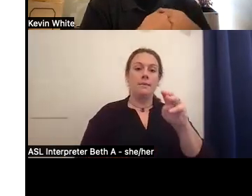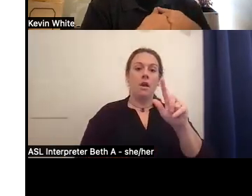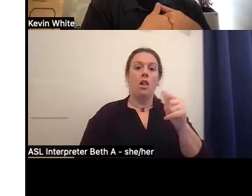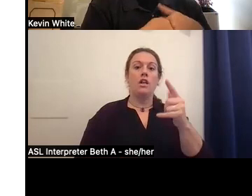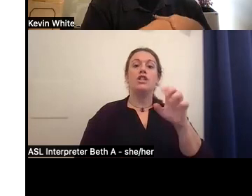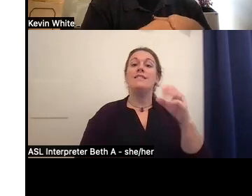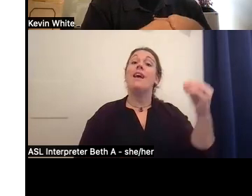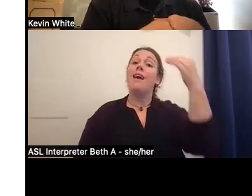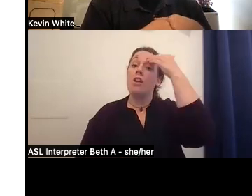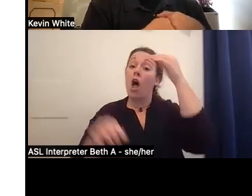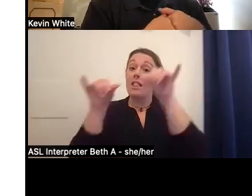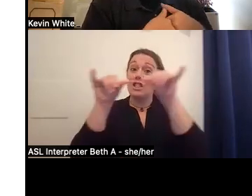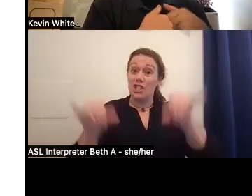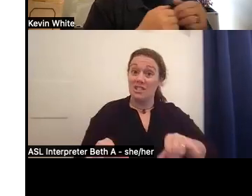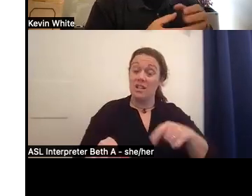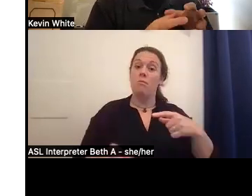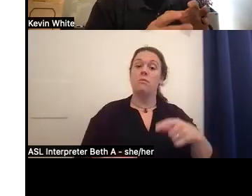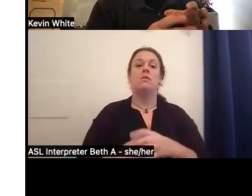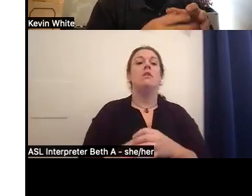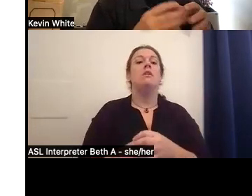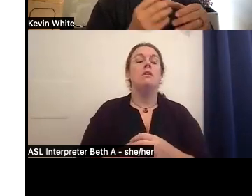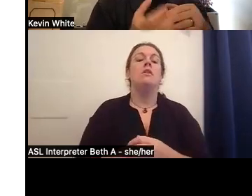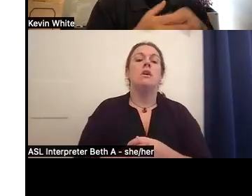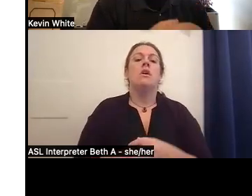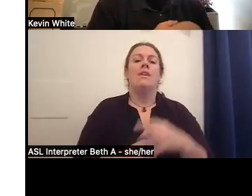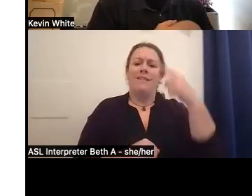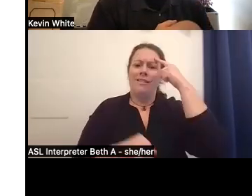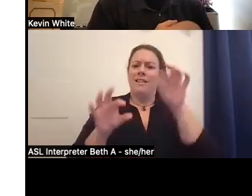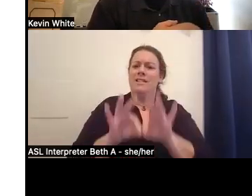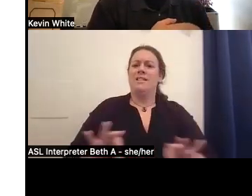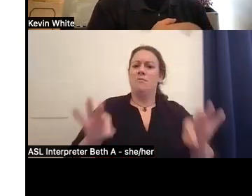the echoes of our ancestors and I really think that's an important way to frame this because